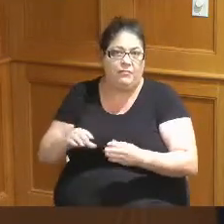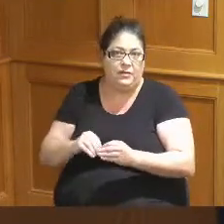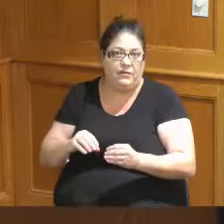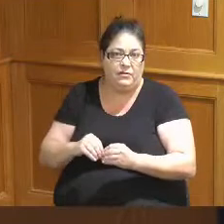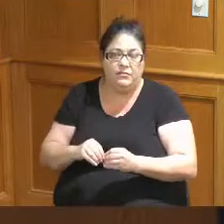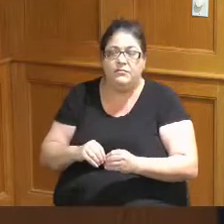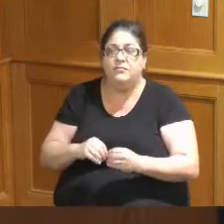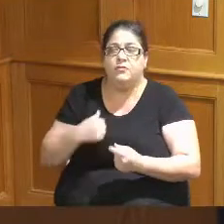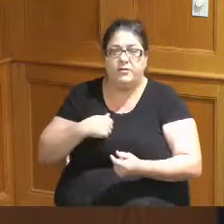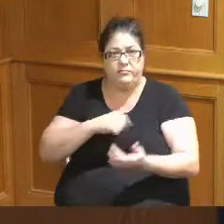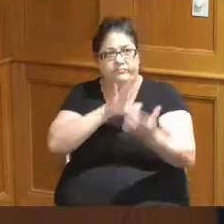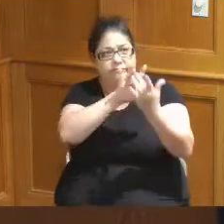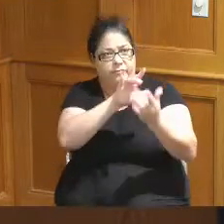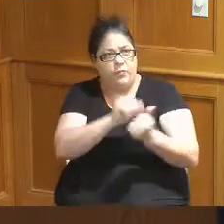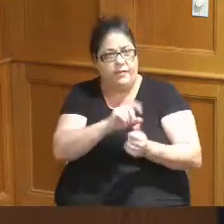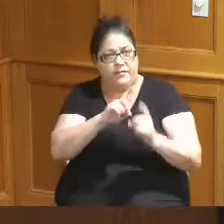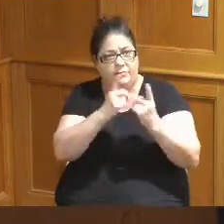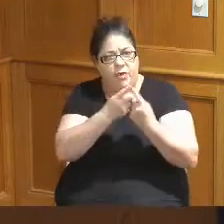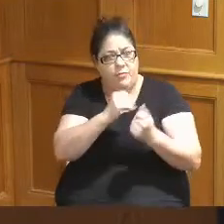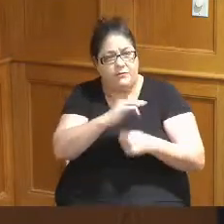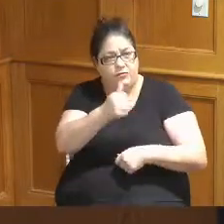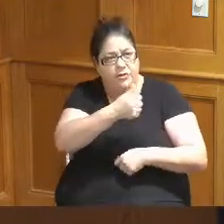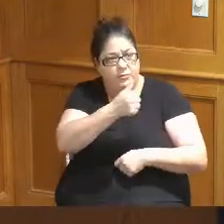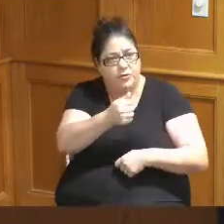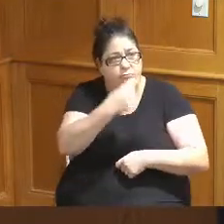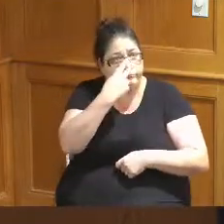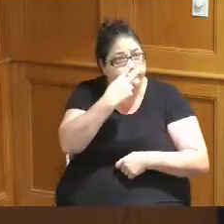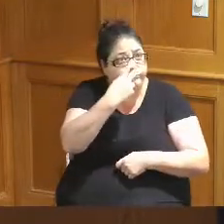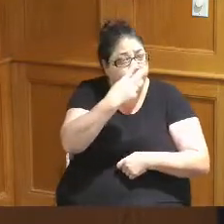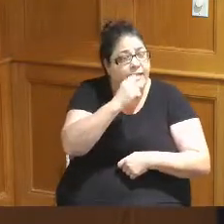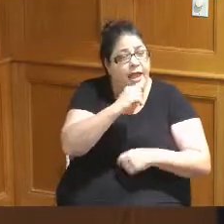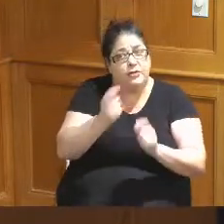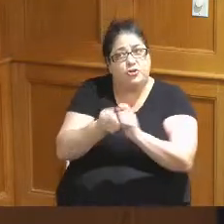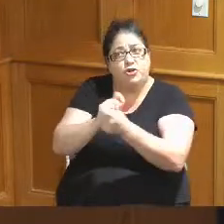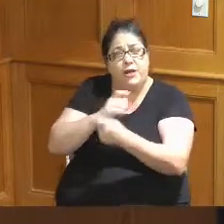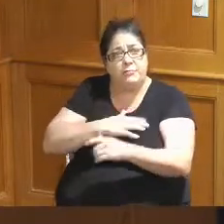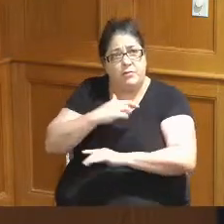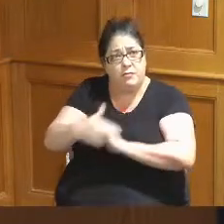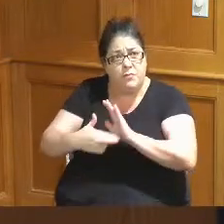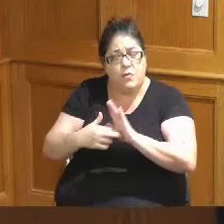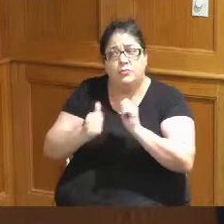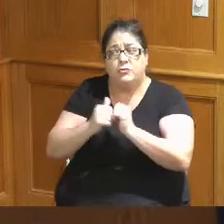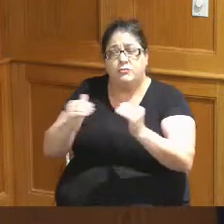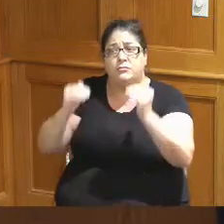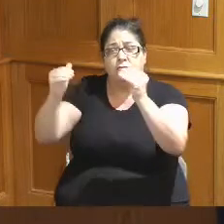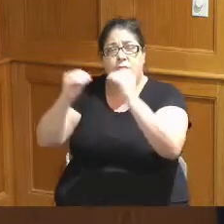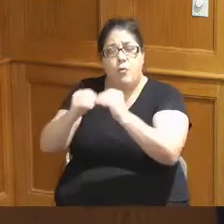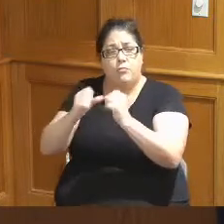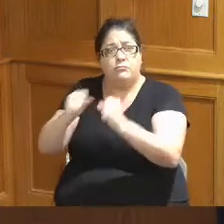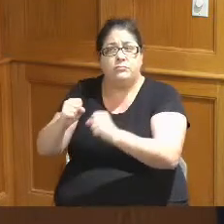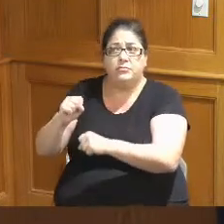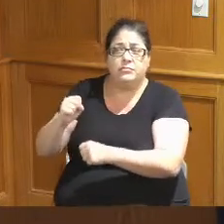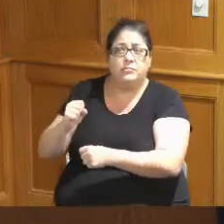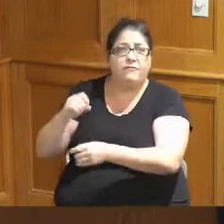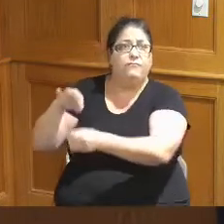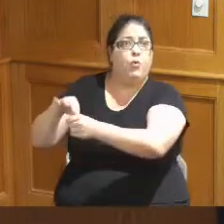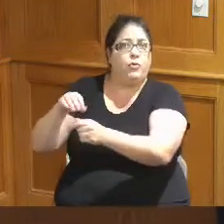see if we can get on there but it was very interesting that the percentage goal is nine